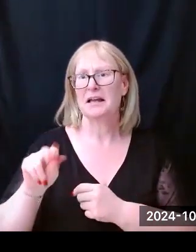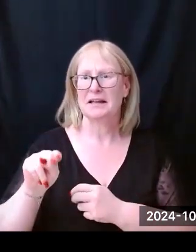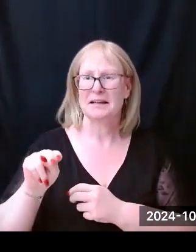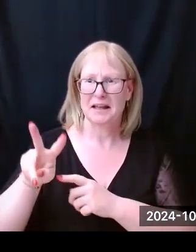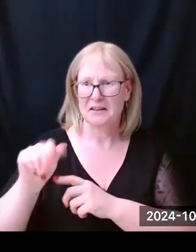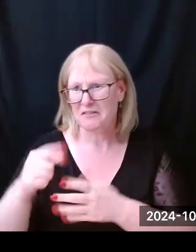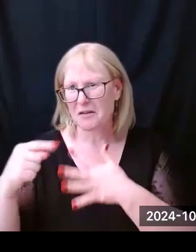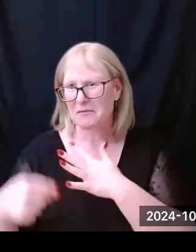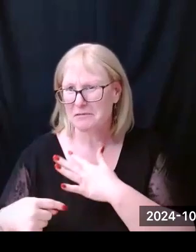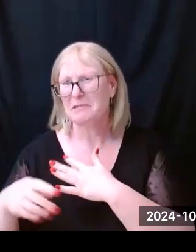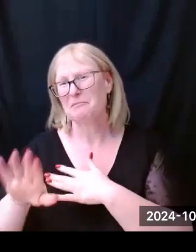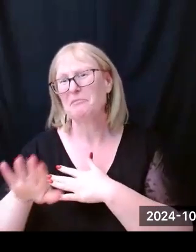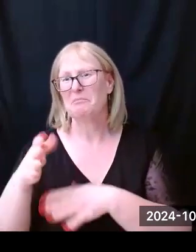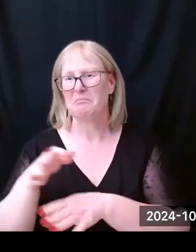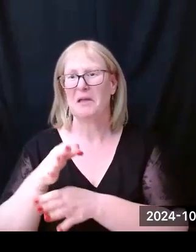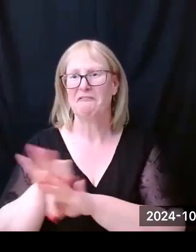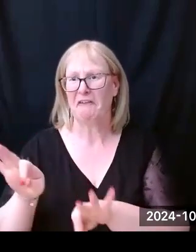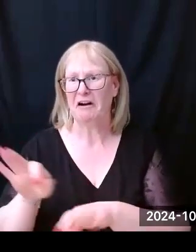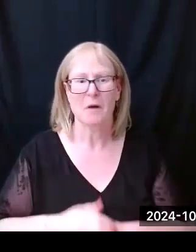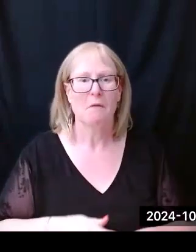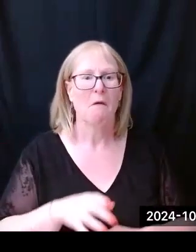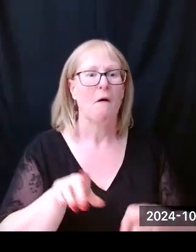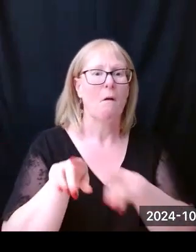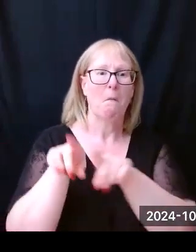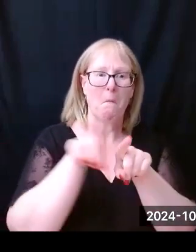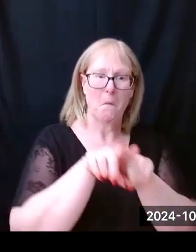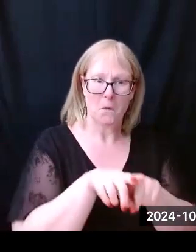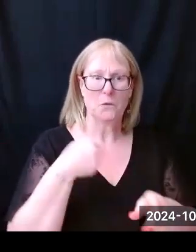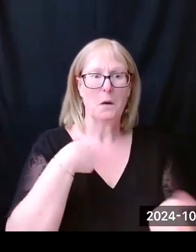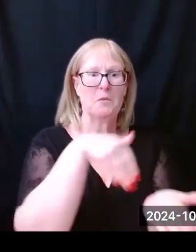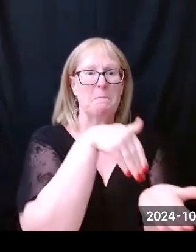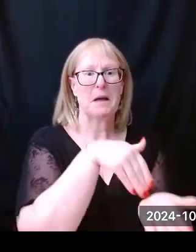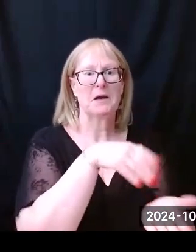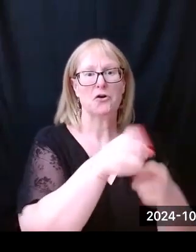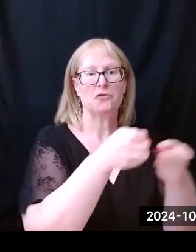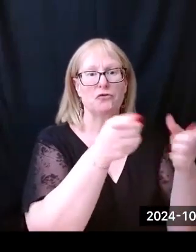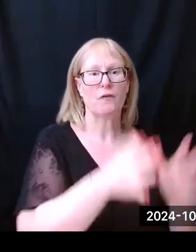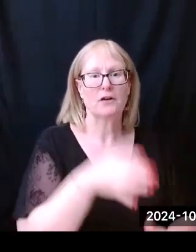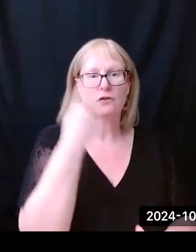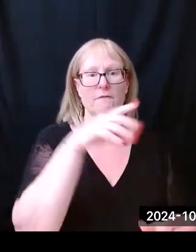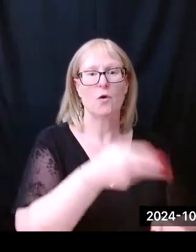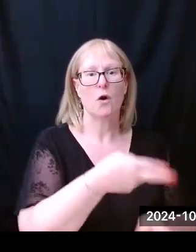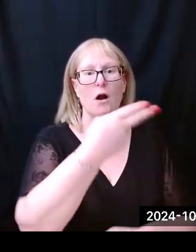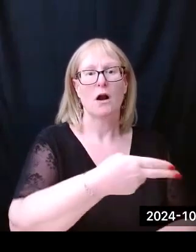I'm also the medical director for our Hartford Area Medical Legal Partnership with the Center for Children's Advocacy.